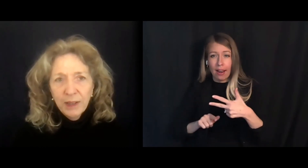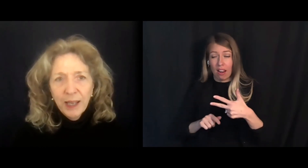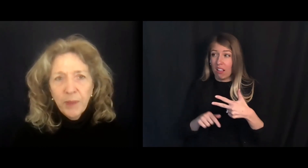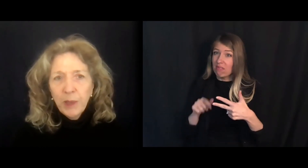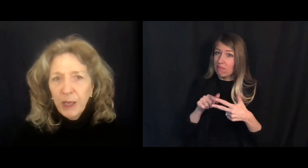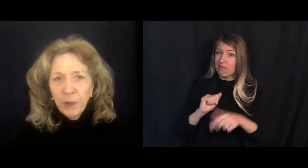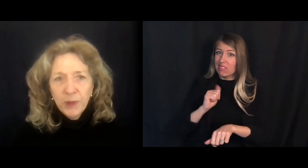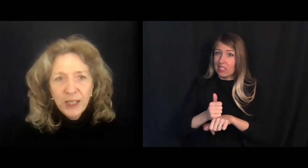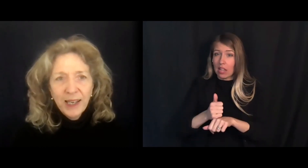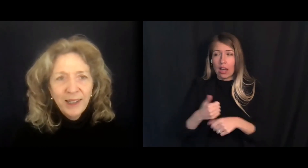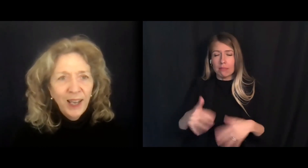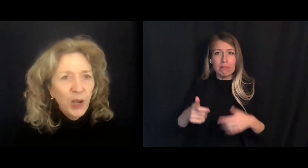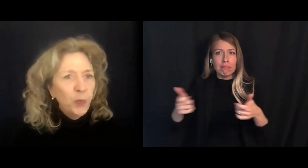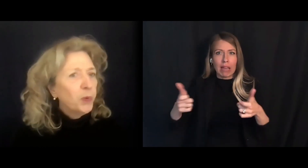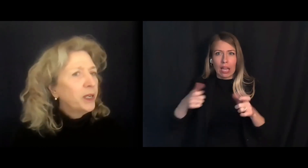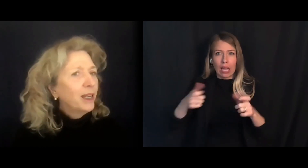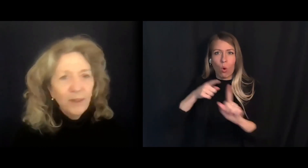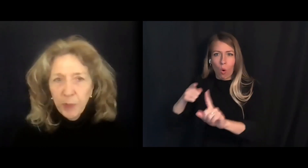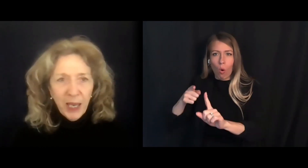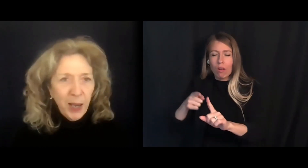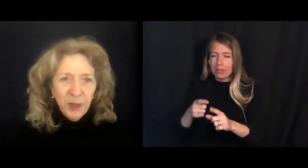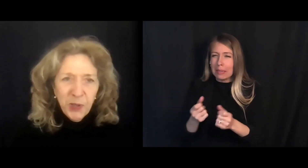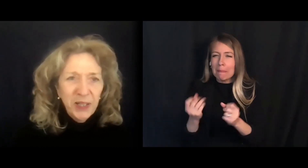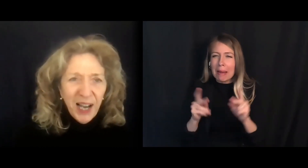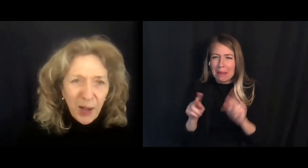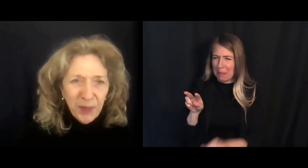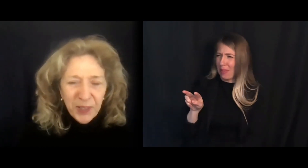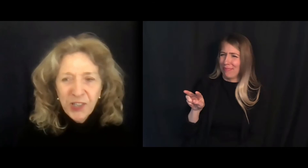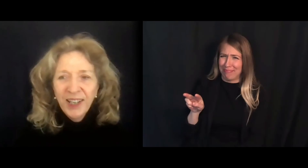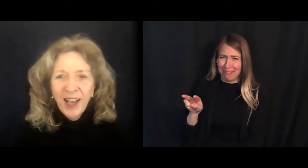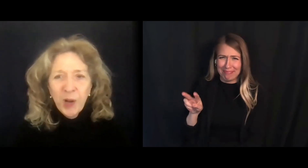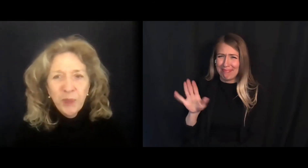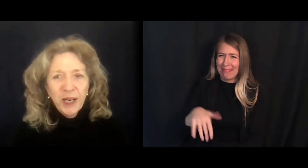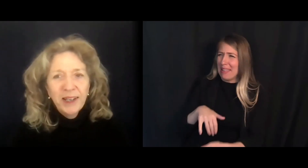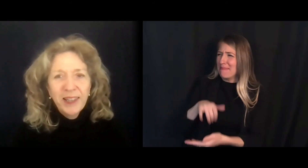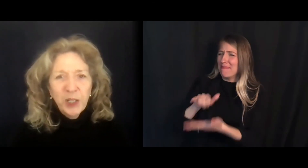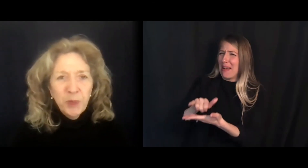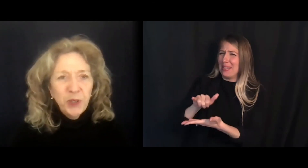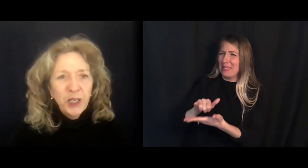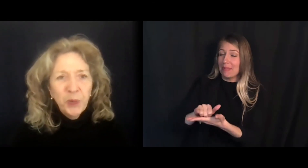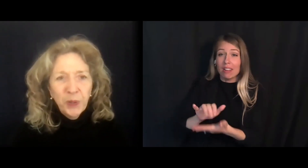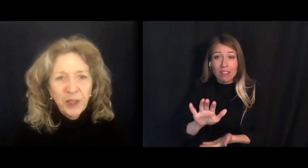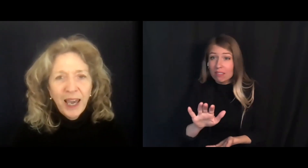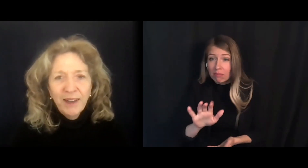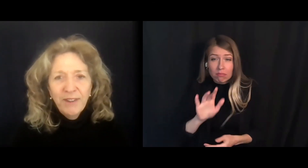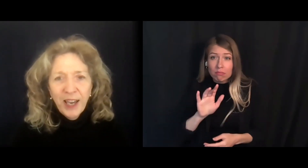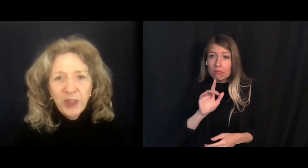that many people said we would never be able to accomplish, but the community really had faith